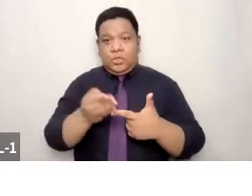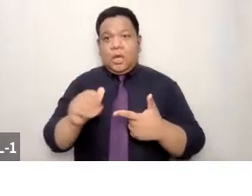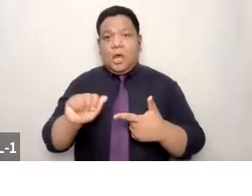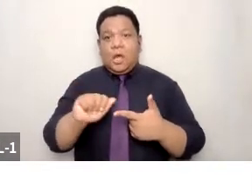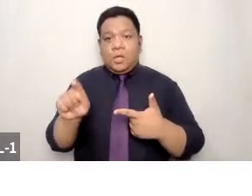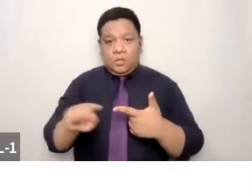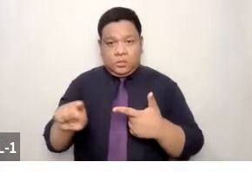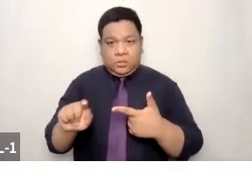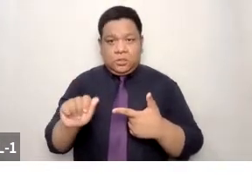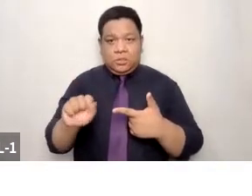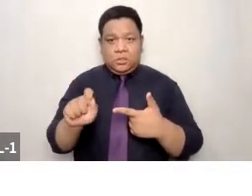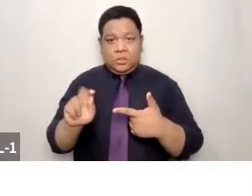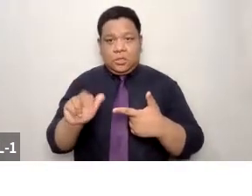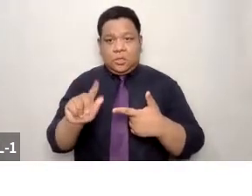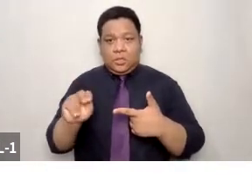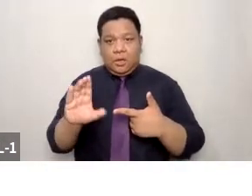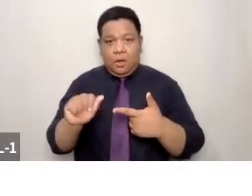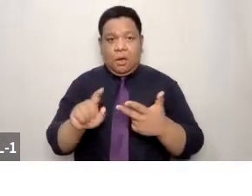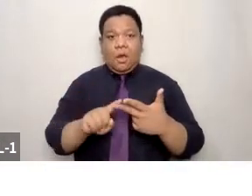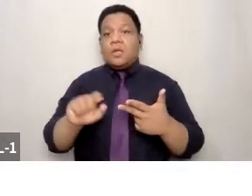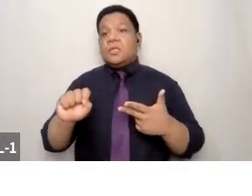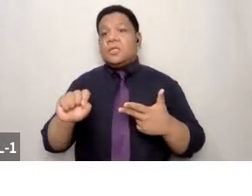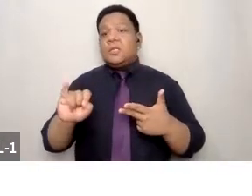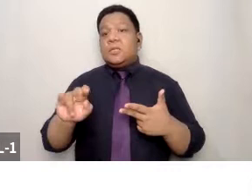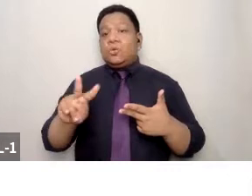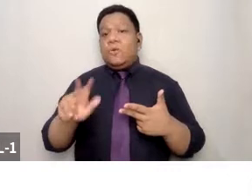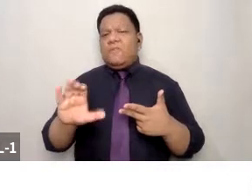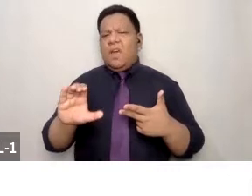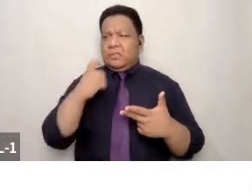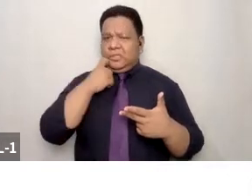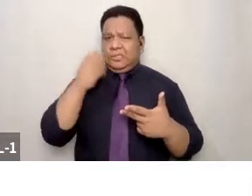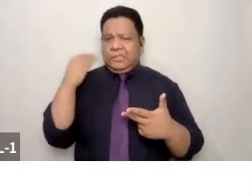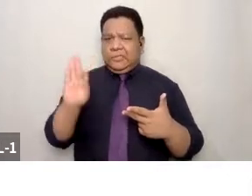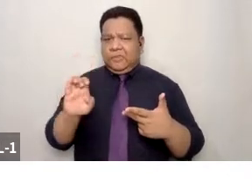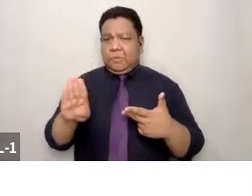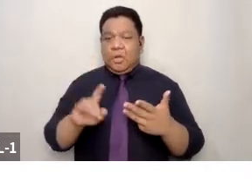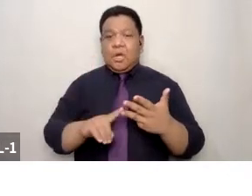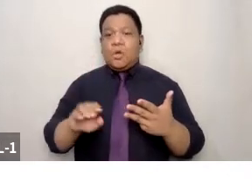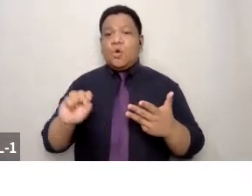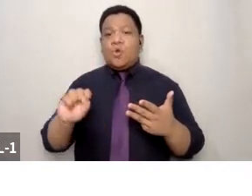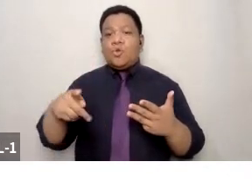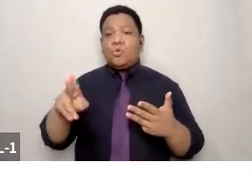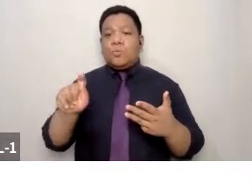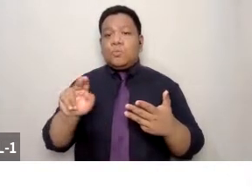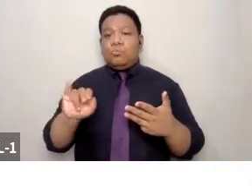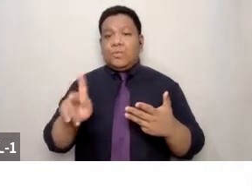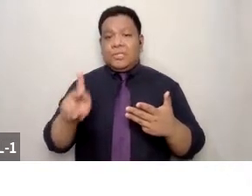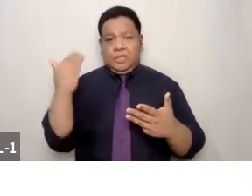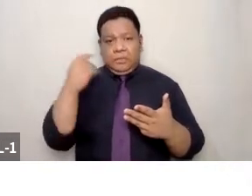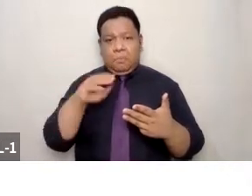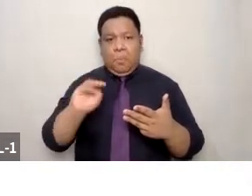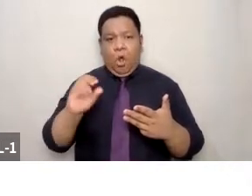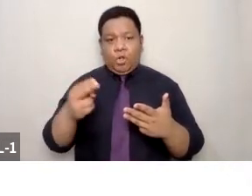Sinovac was in February, Sputnik in March, Janssen in April.